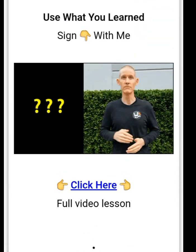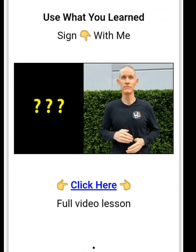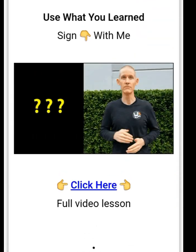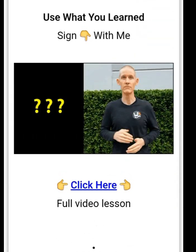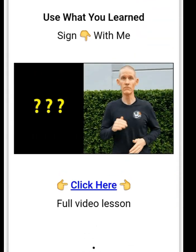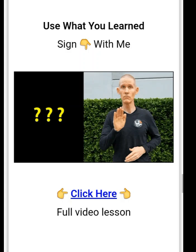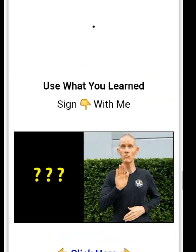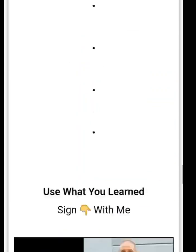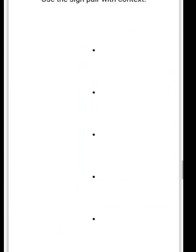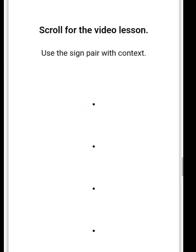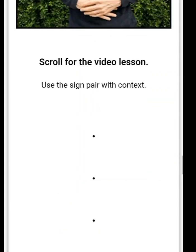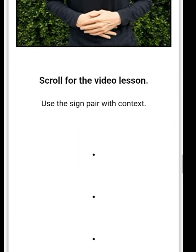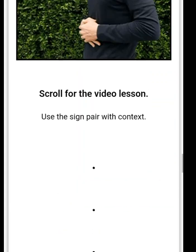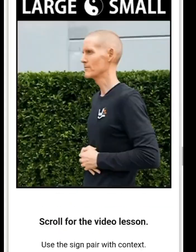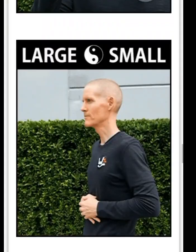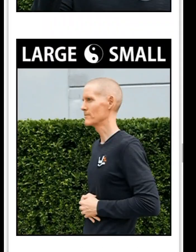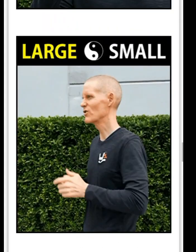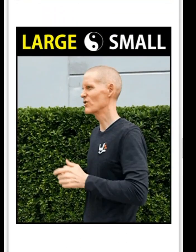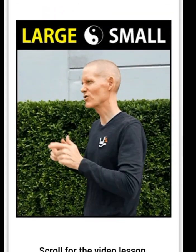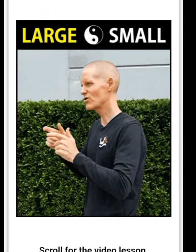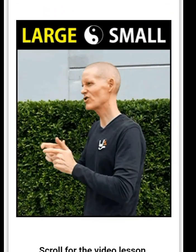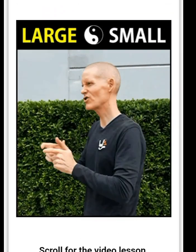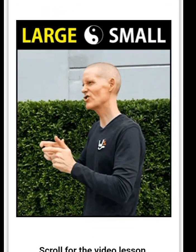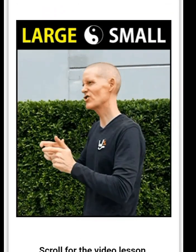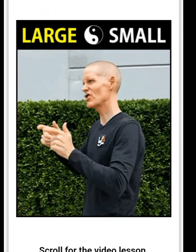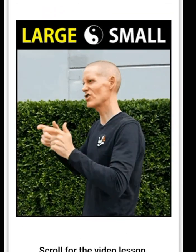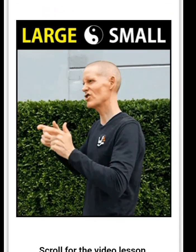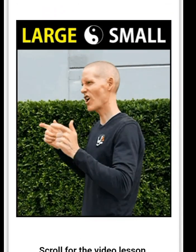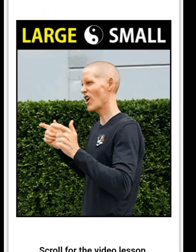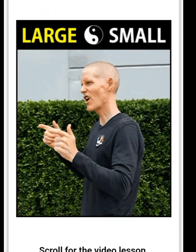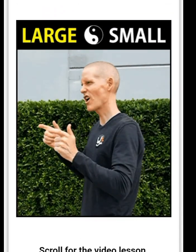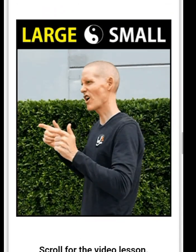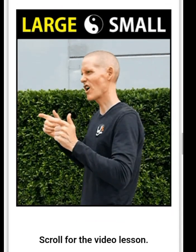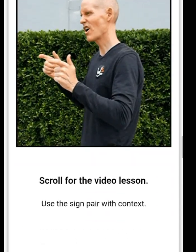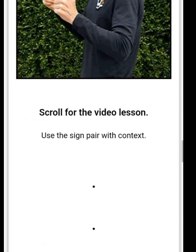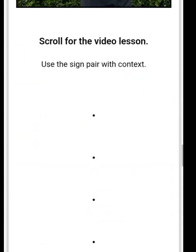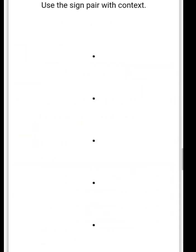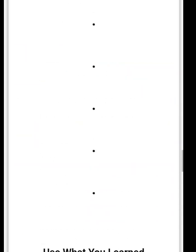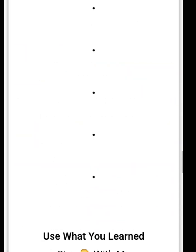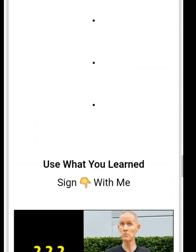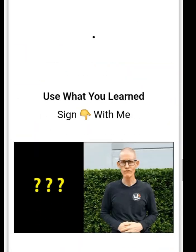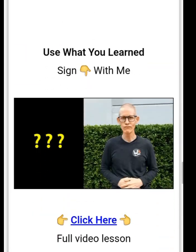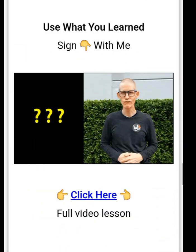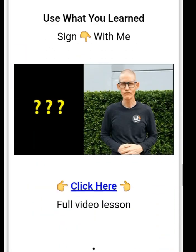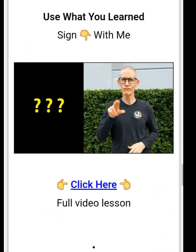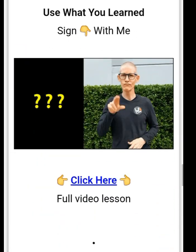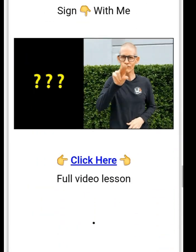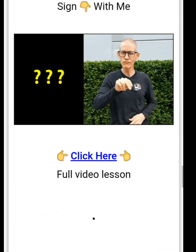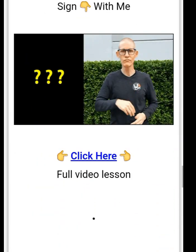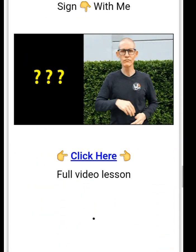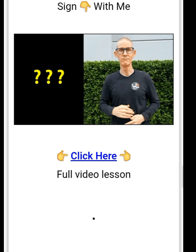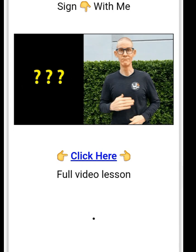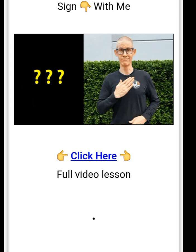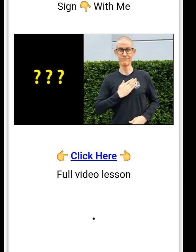and in this case, it was.. the antonym pair large and small so, let's scroll to where it says click here